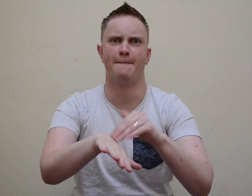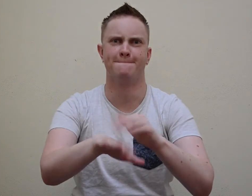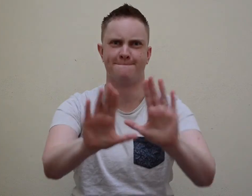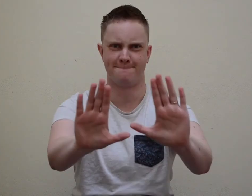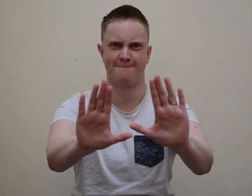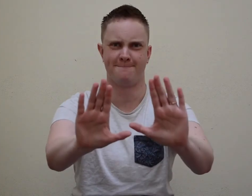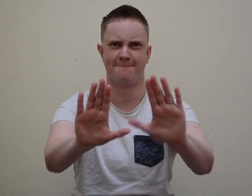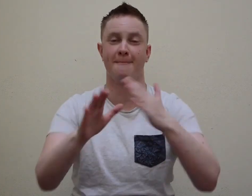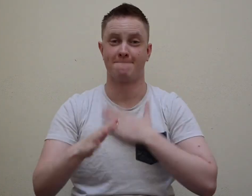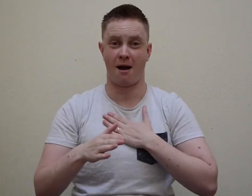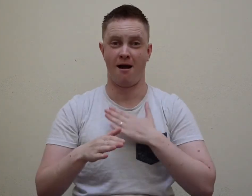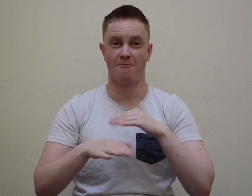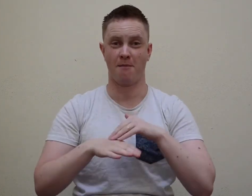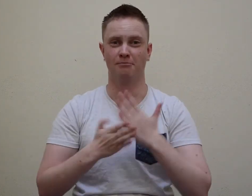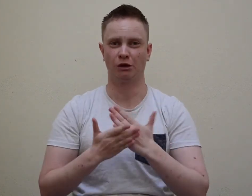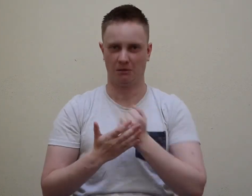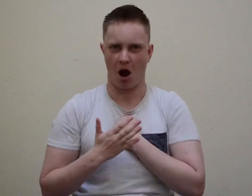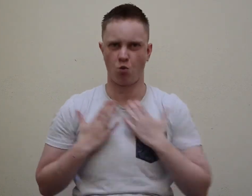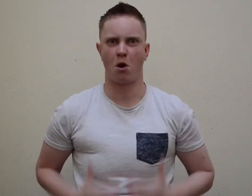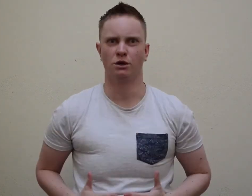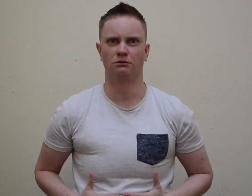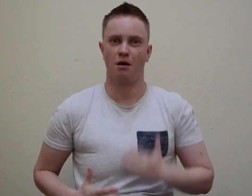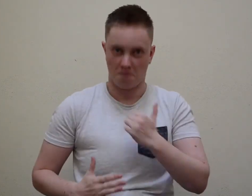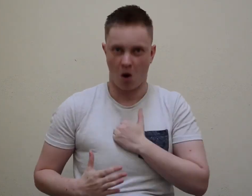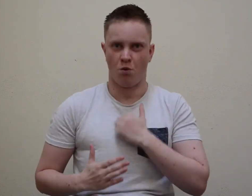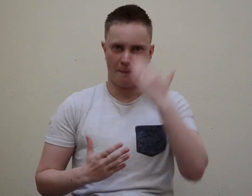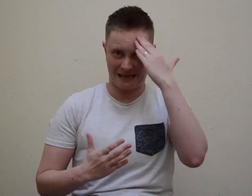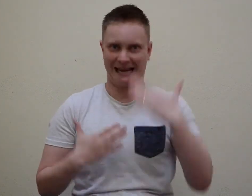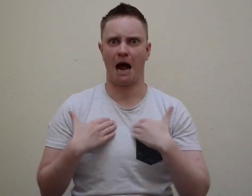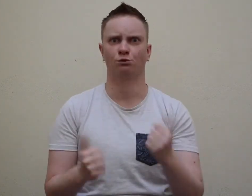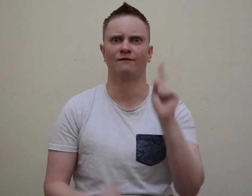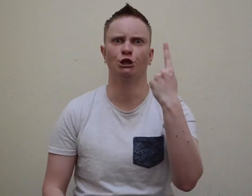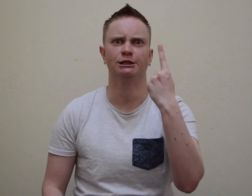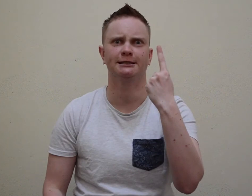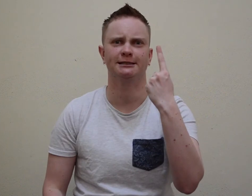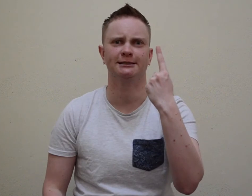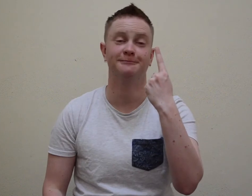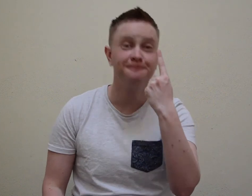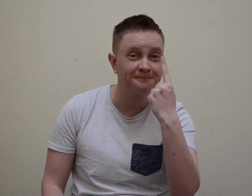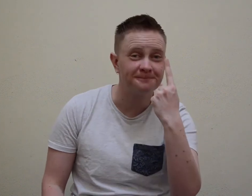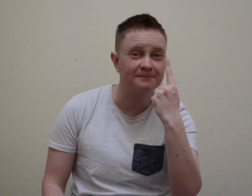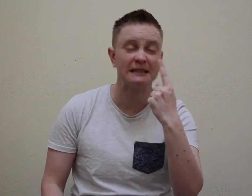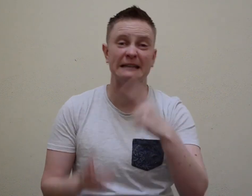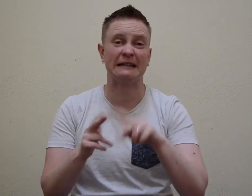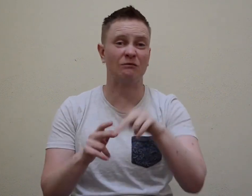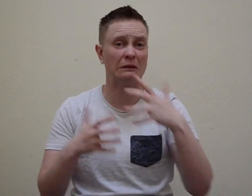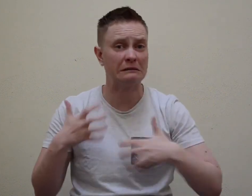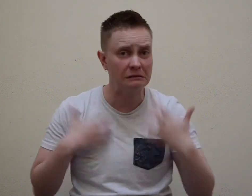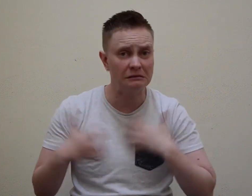That's your bad luck if you have a problem with that. And my problem, it's my body and my mental health is so important to me.